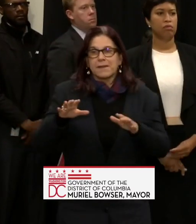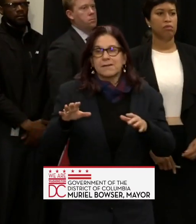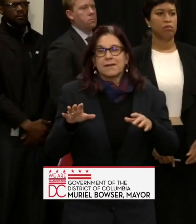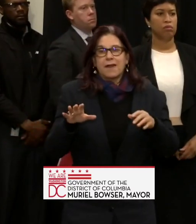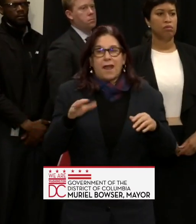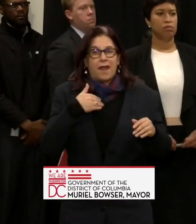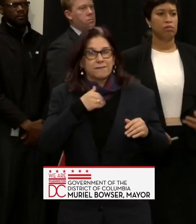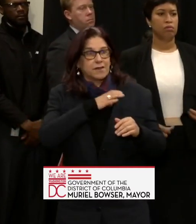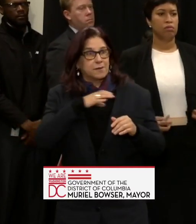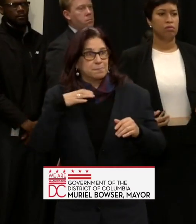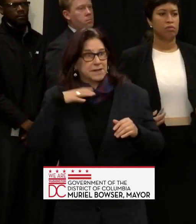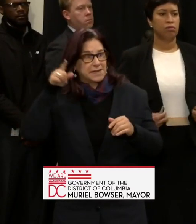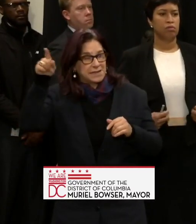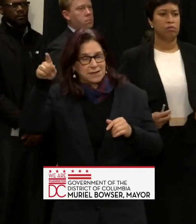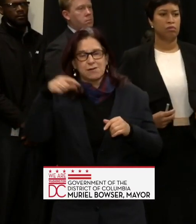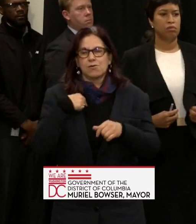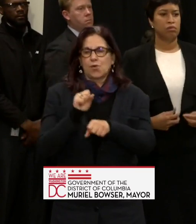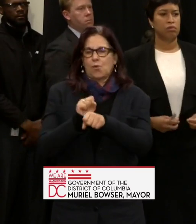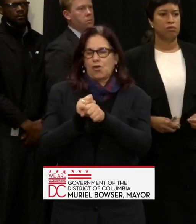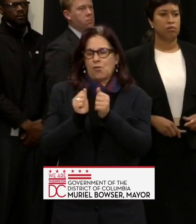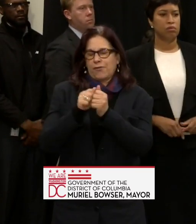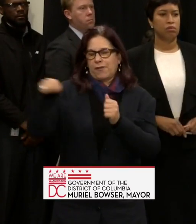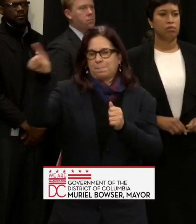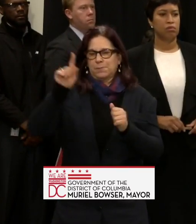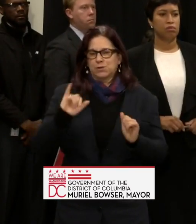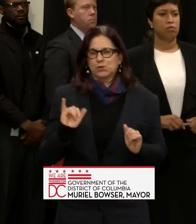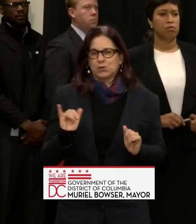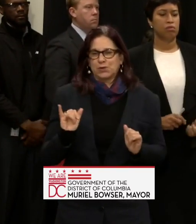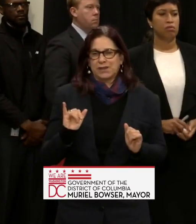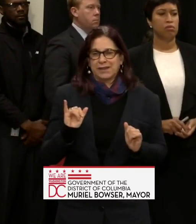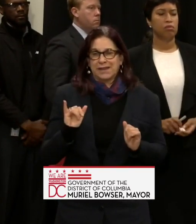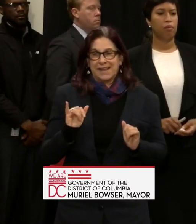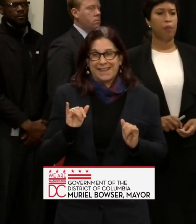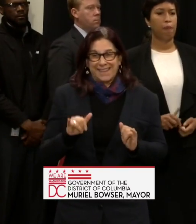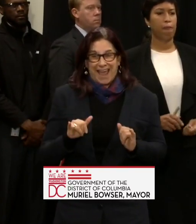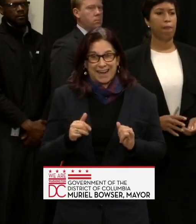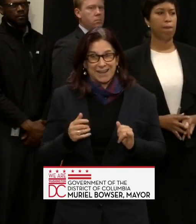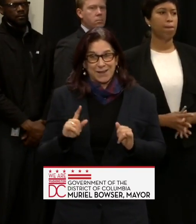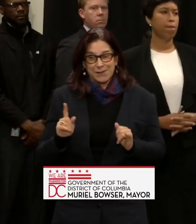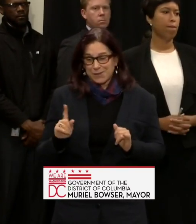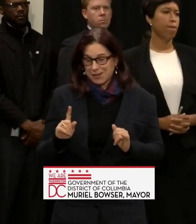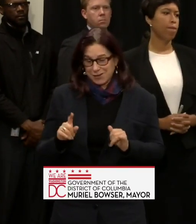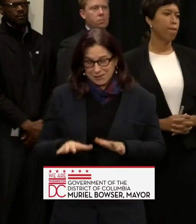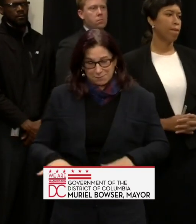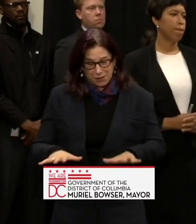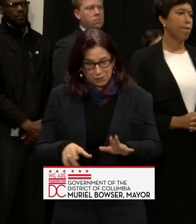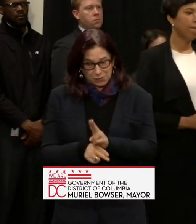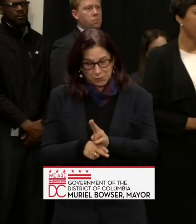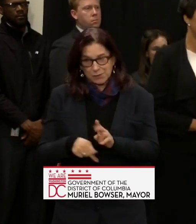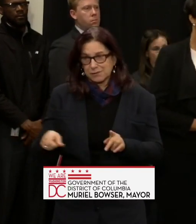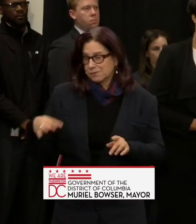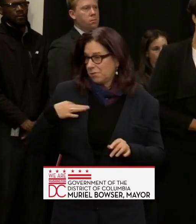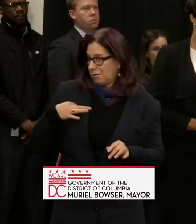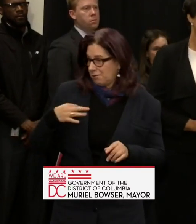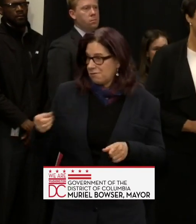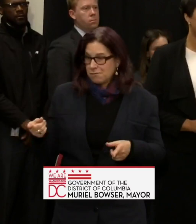PEOPLE ARE APPLYING FOR ARE AVAILABLE FOR THEM TO DO THAT AND SOMETIMES THOSE THINGS TAKE A LITTLE BIT OF A WHILE FOR THE